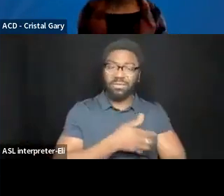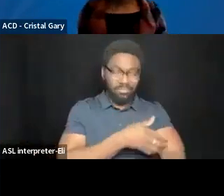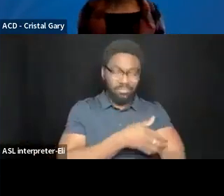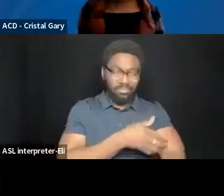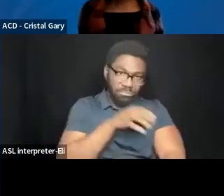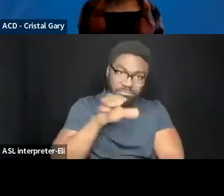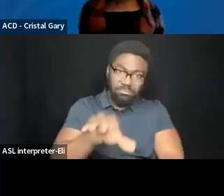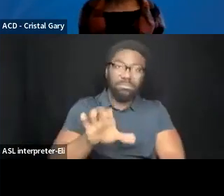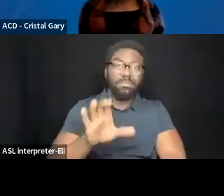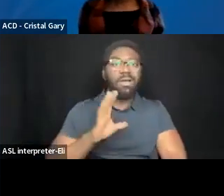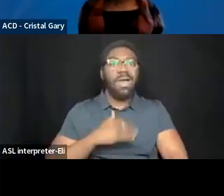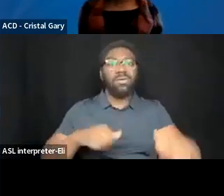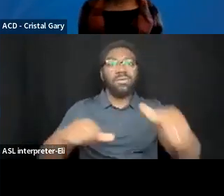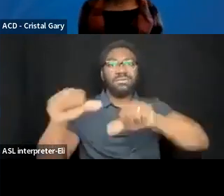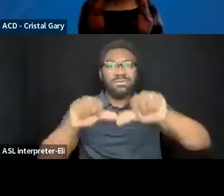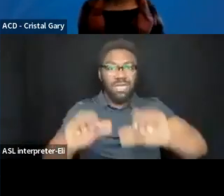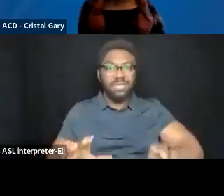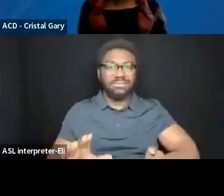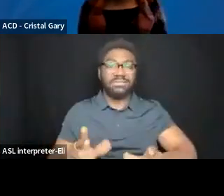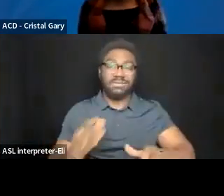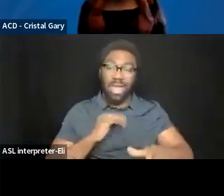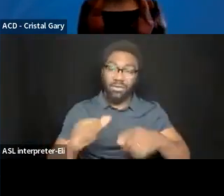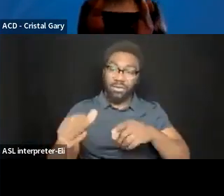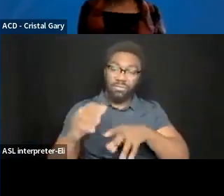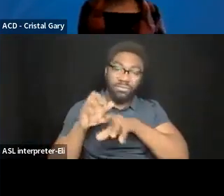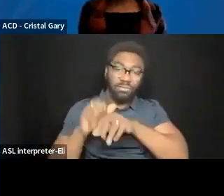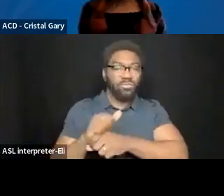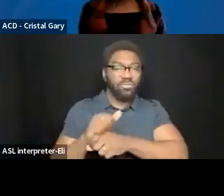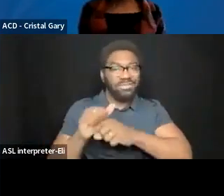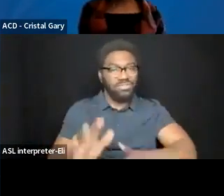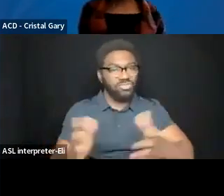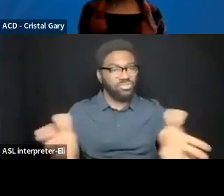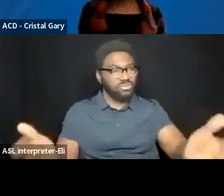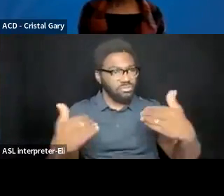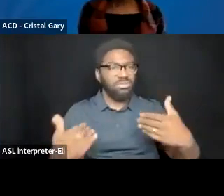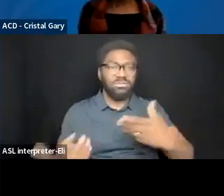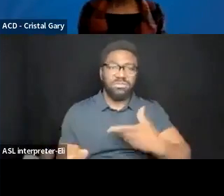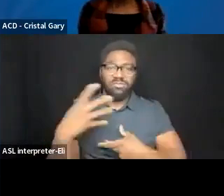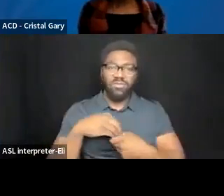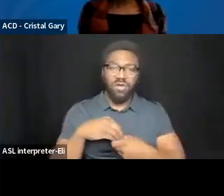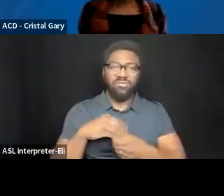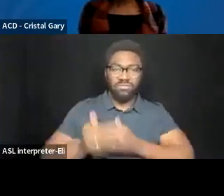to be engaged in this. Another thing we've done is we now have a response-ready workforce that Rochelle has talked about so